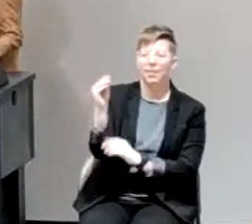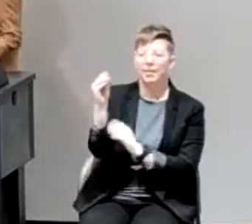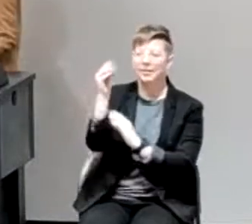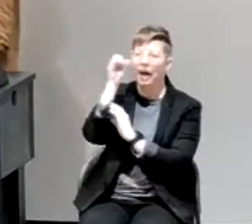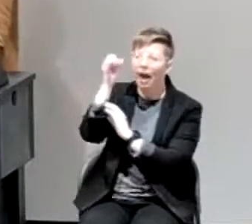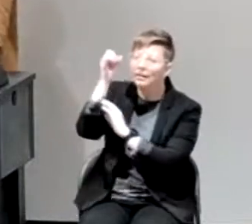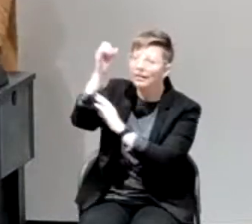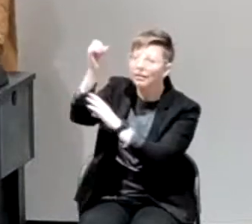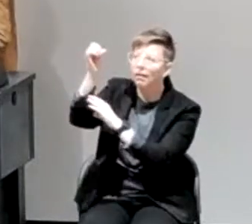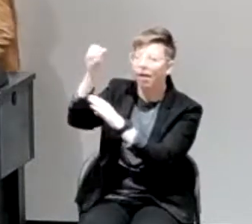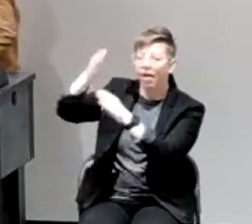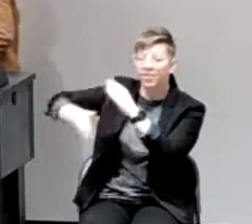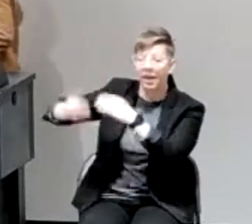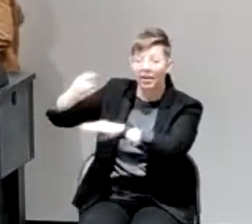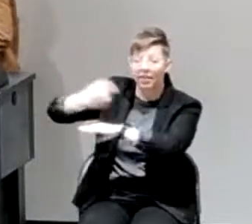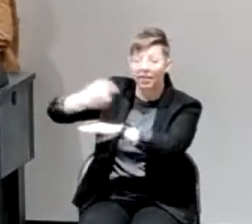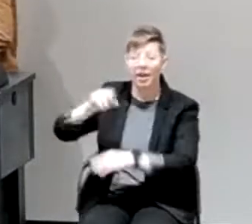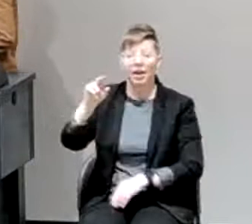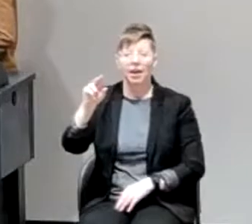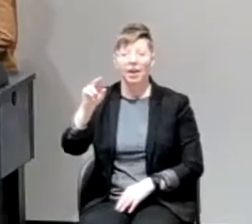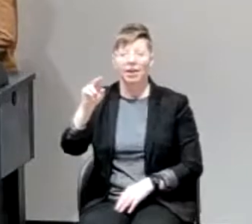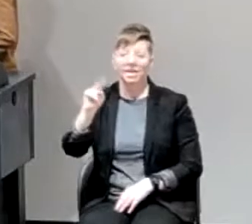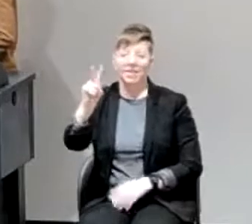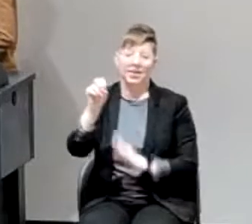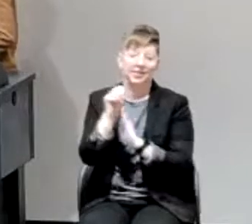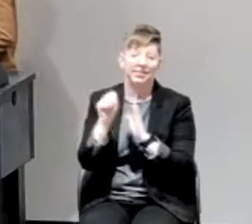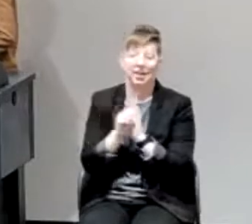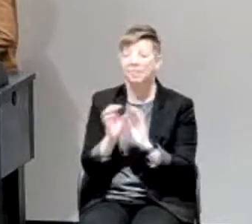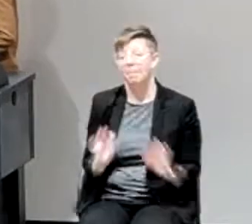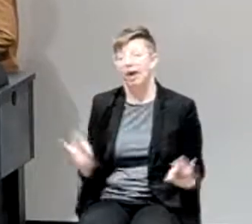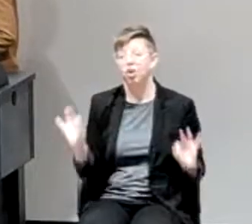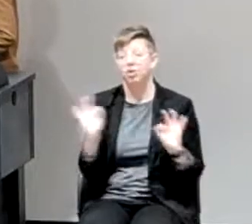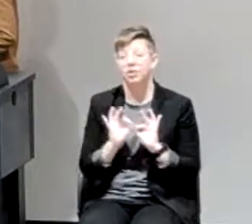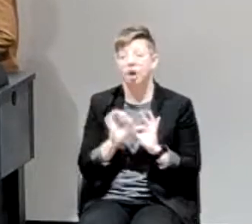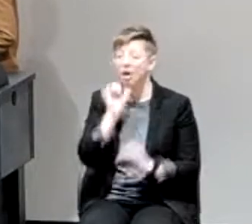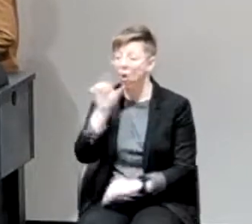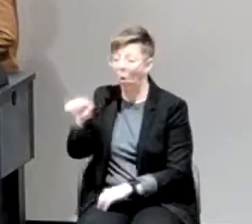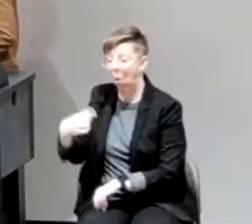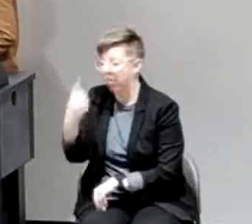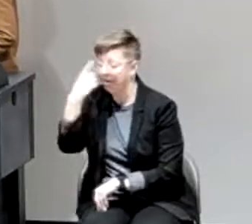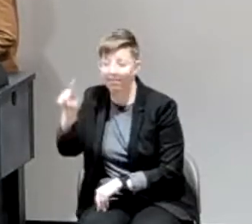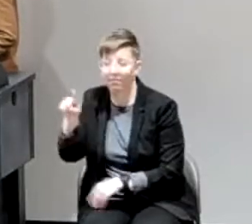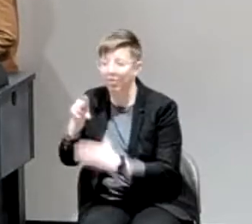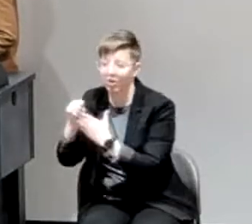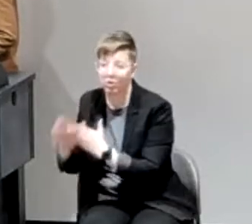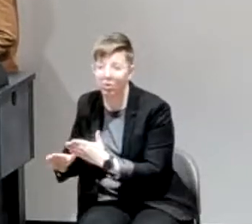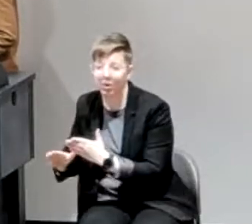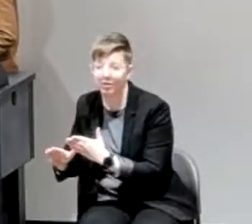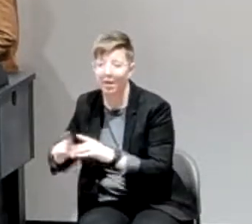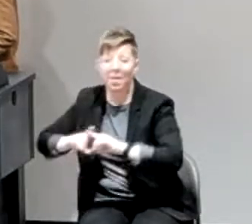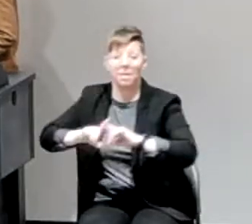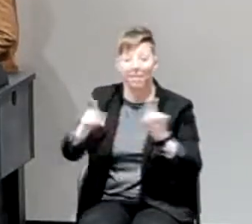way of amplifying this idea of who we serve with with these questions of why. And this idea that at the end of the day, Nevada State matters.